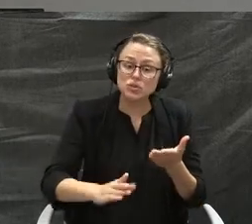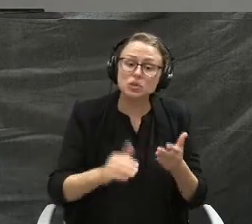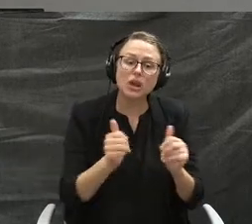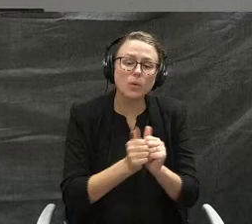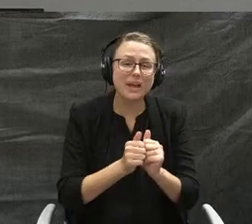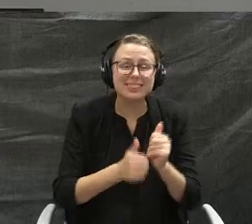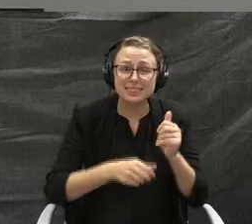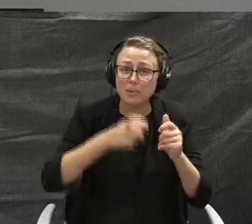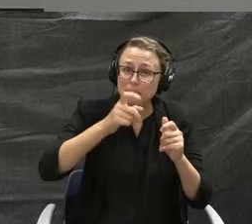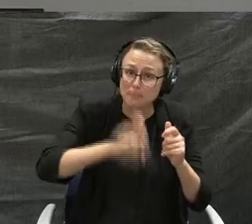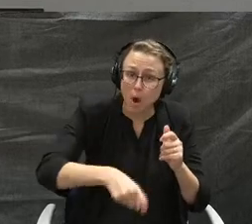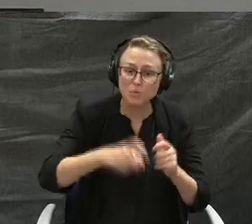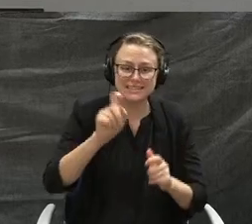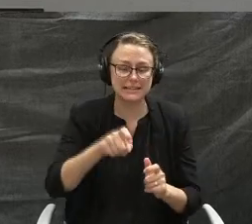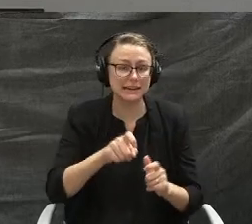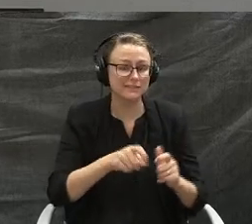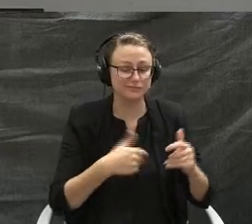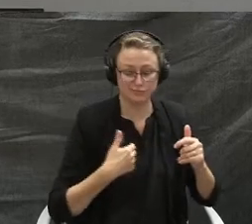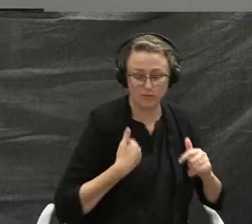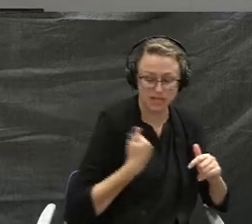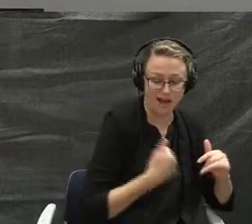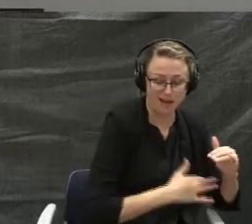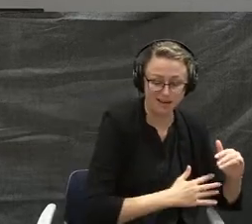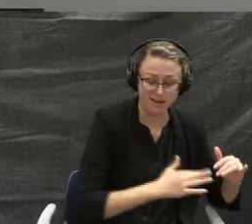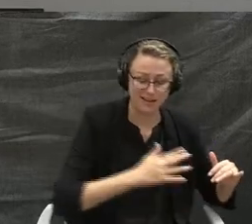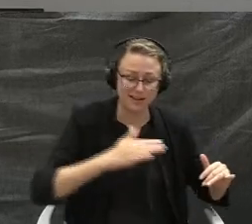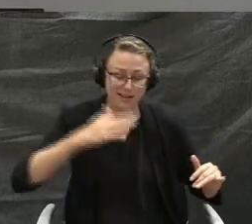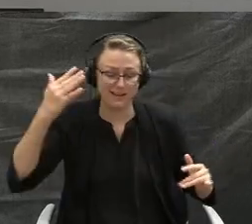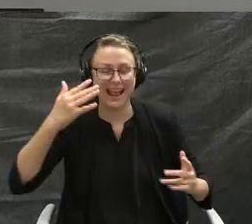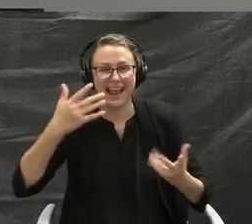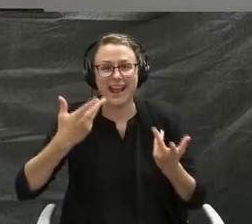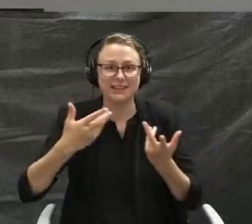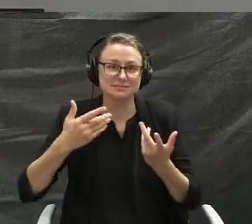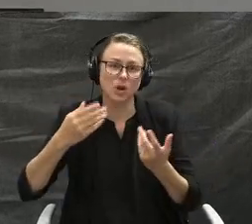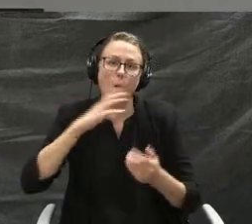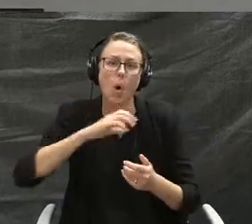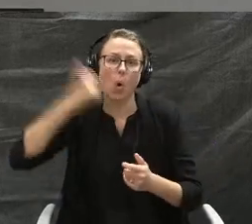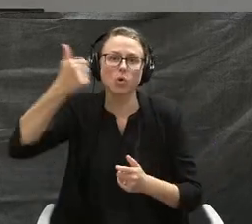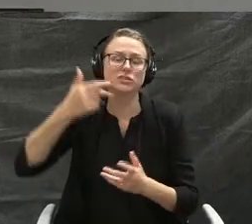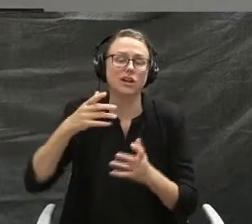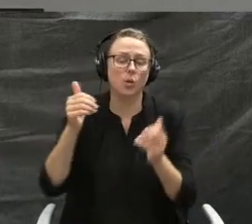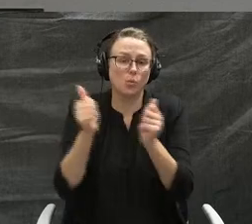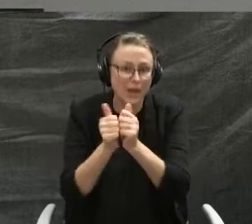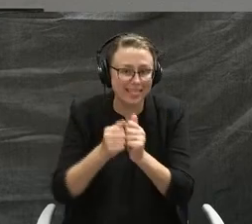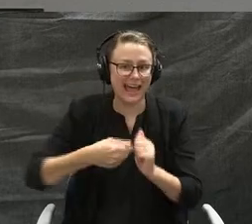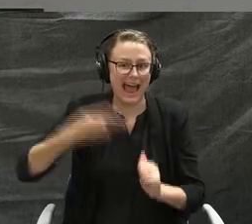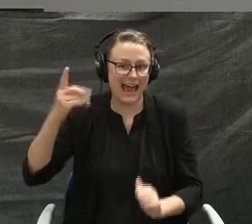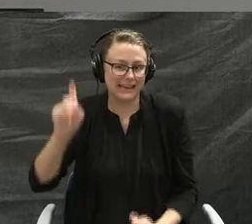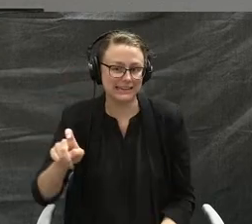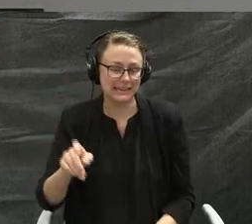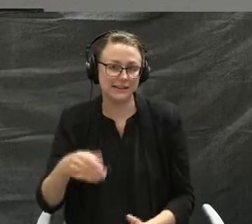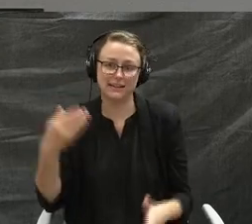students. And the students four through 12 and you get him in the buildings. And again it's based on their risk factor